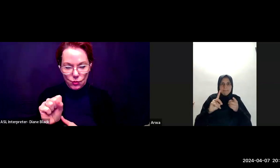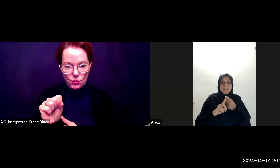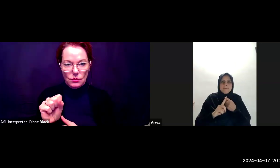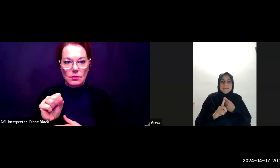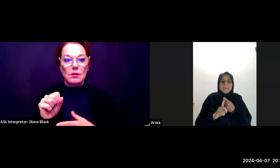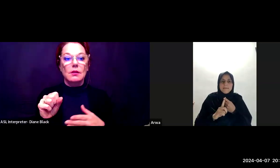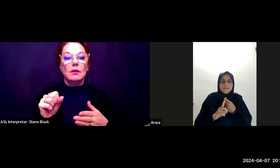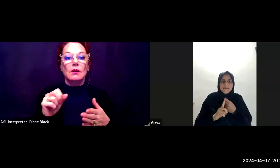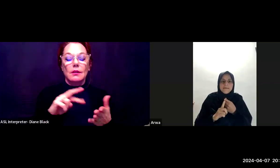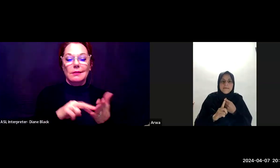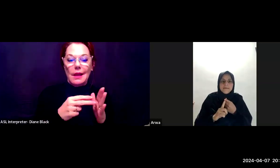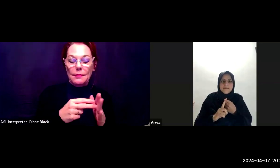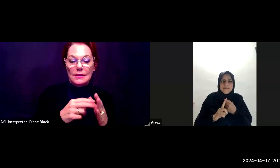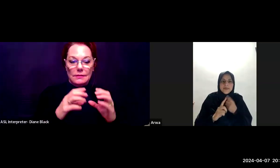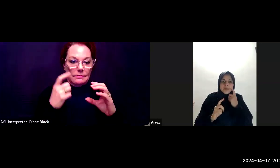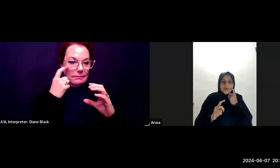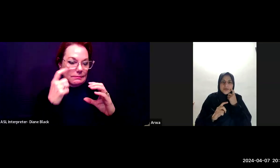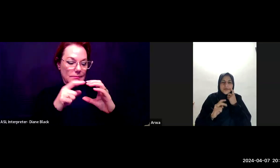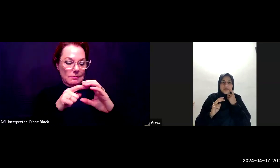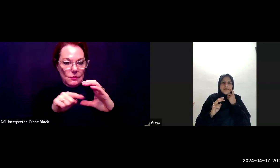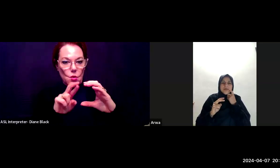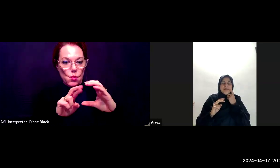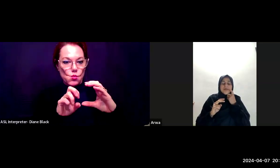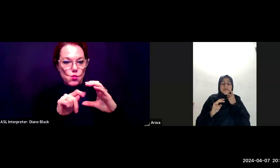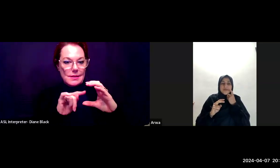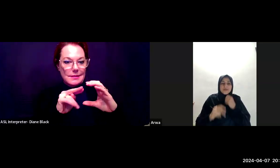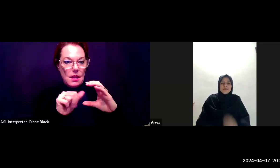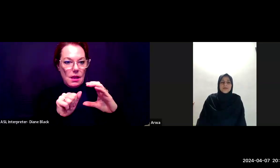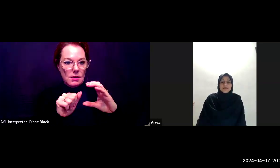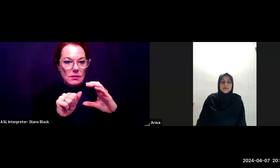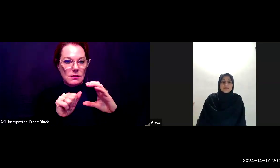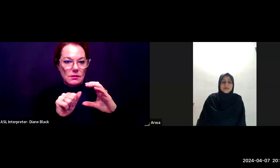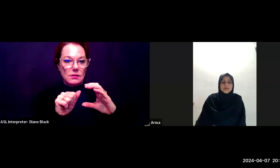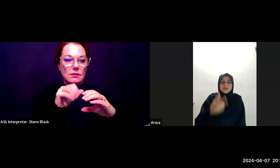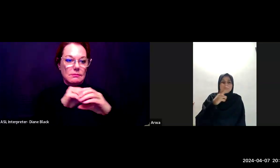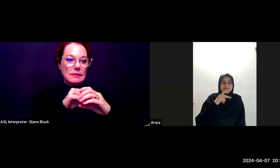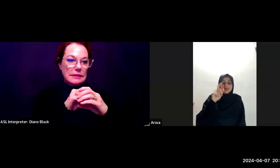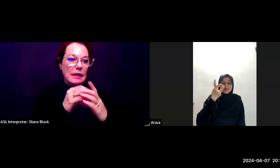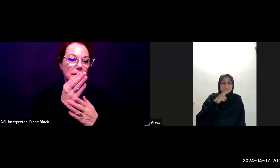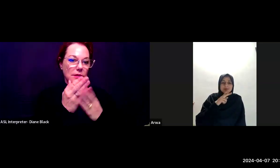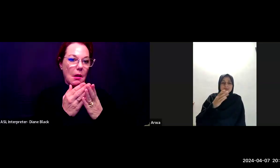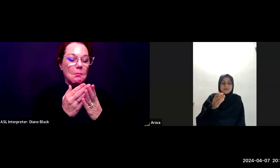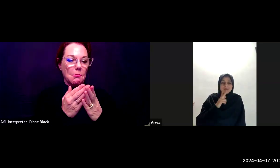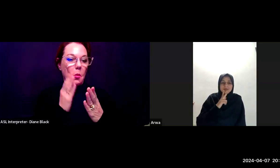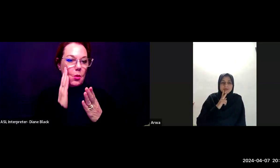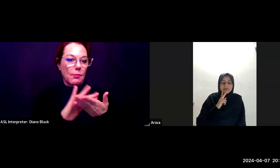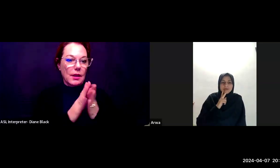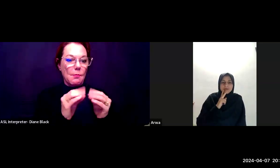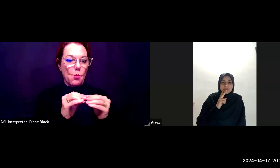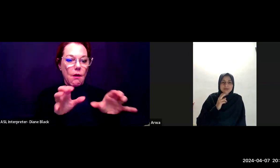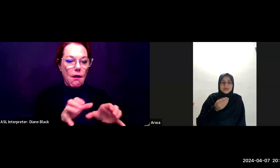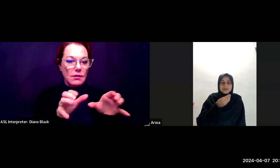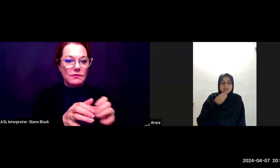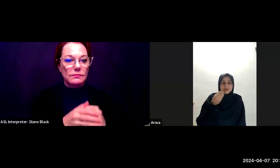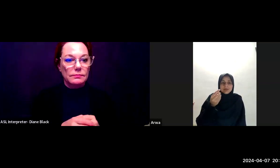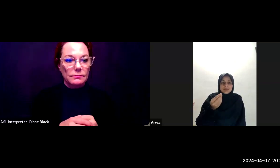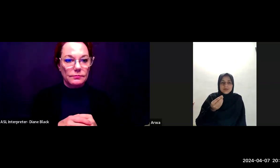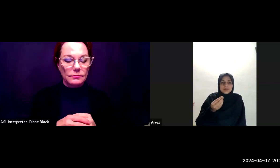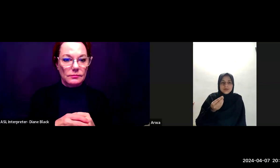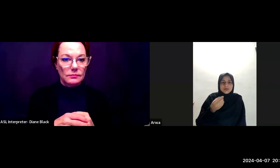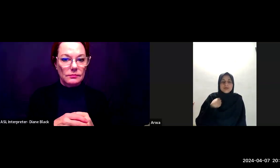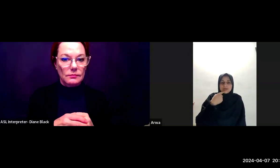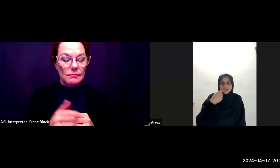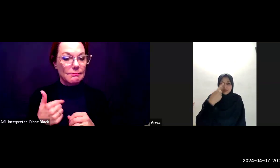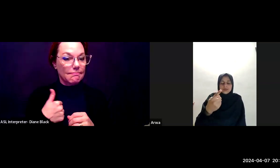photo receptors become active. um since you said this, um you kindly I would suggest you probe more